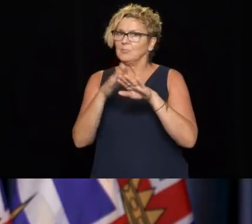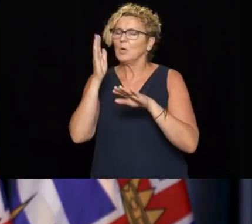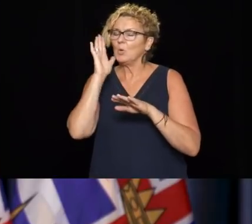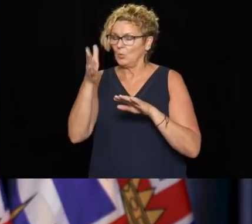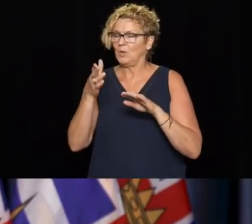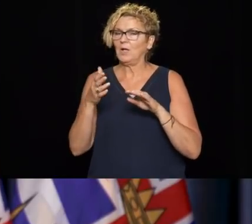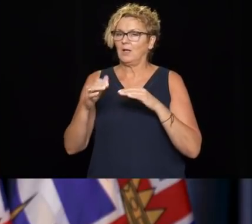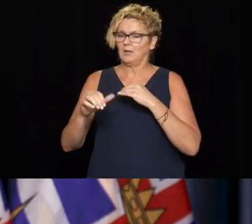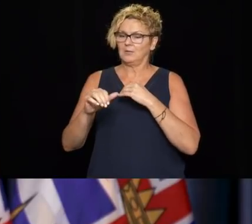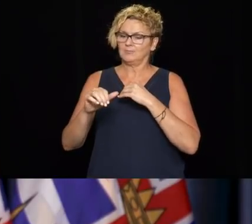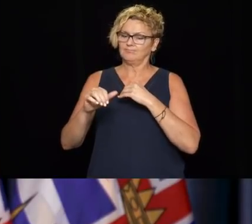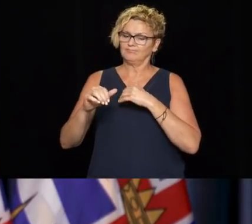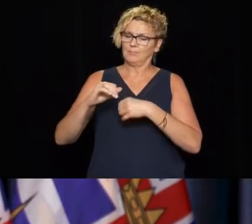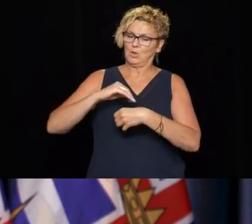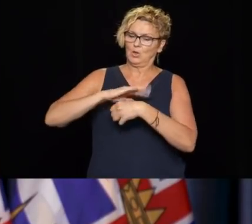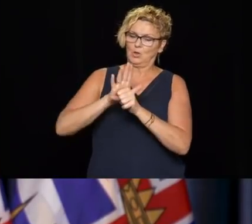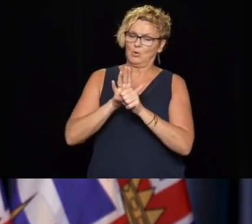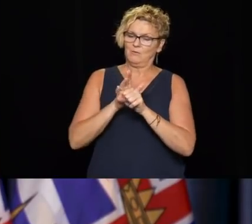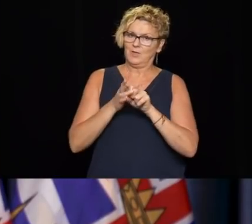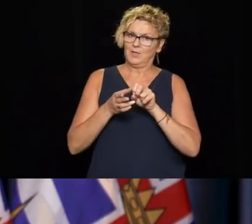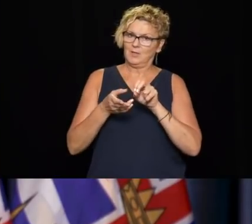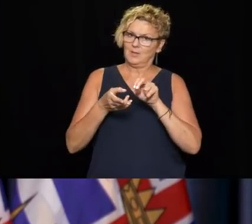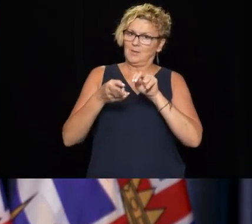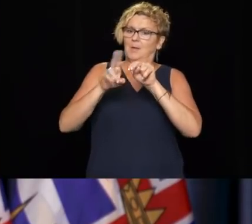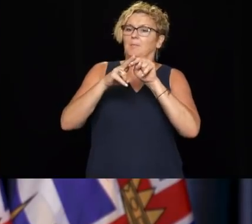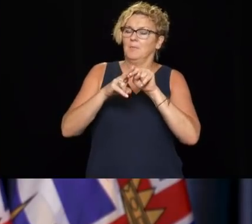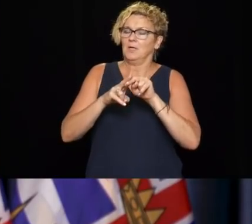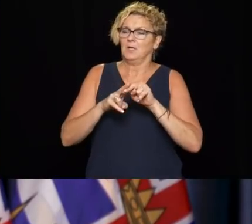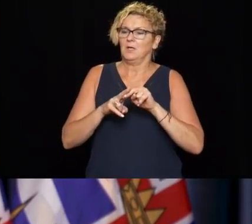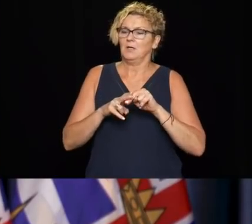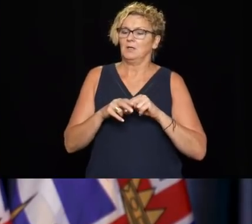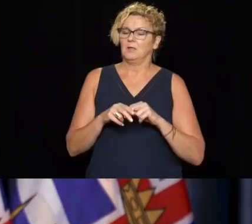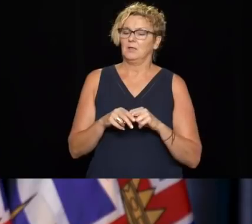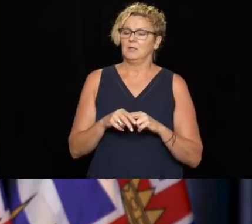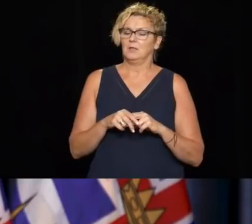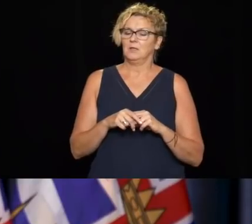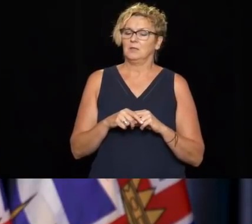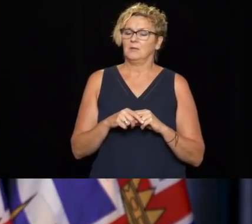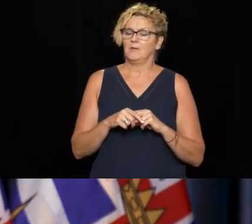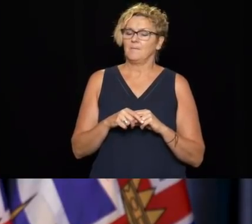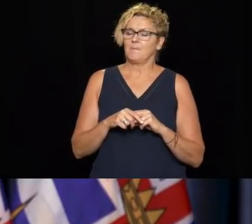that there would be an uptick in the cases, can you expect it would get to the point where